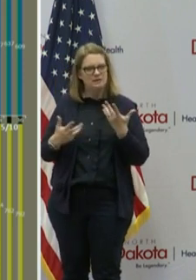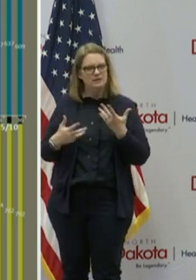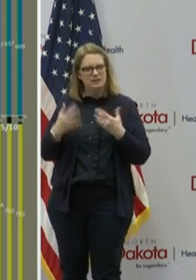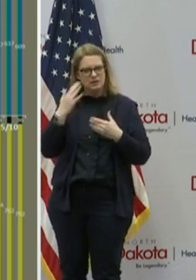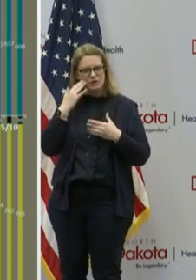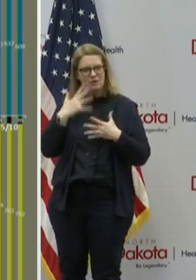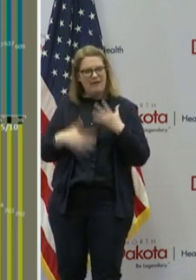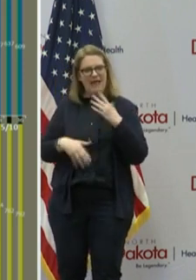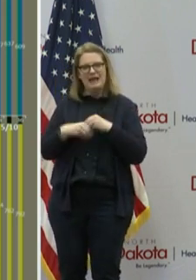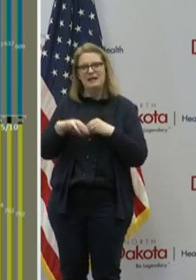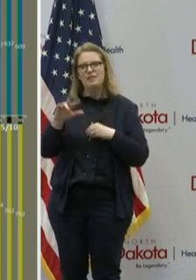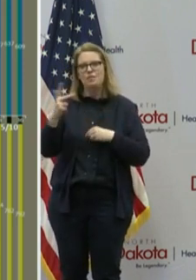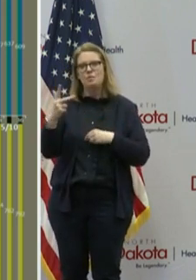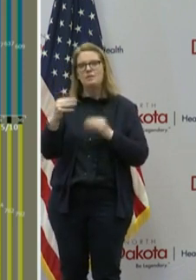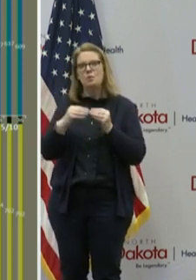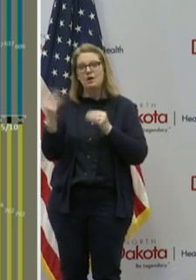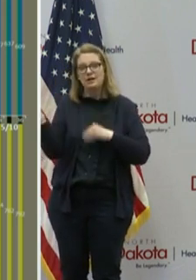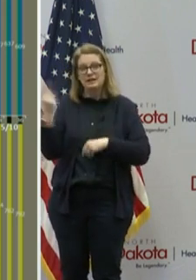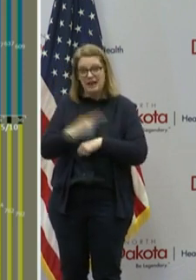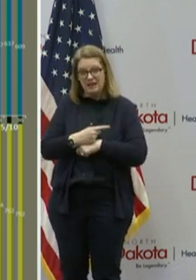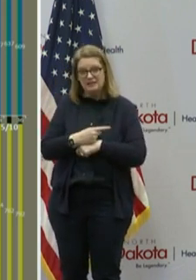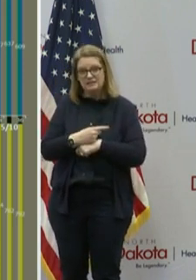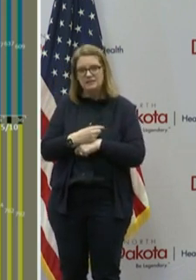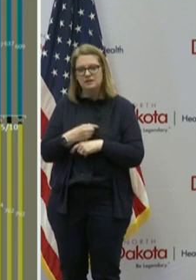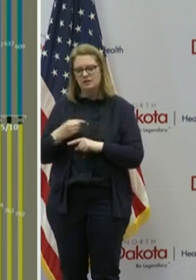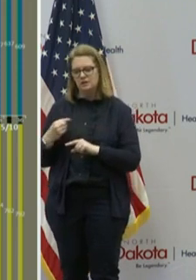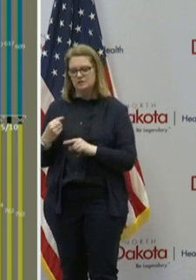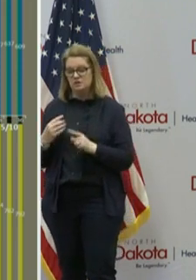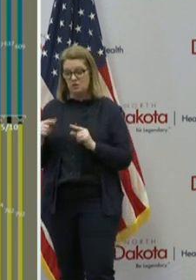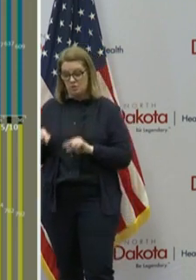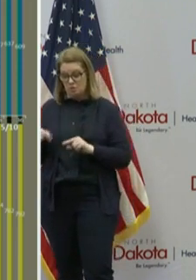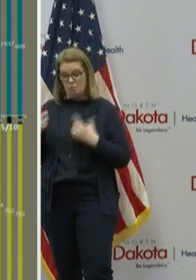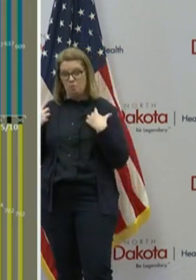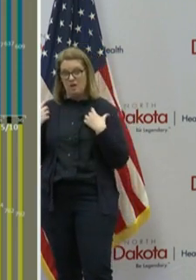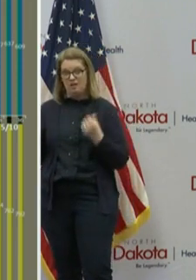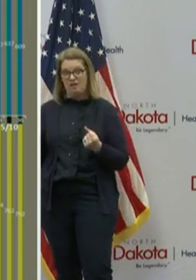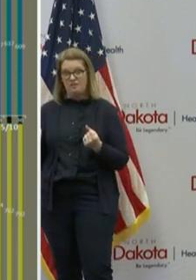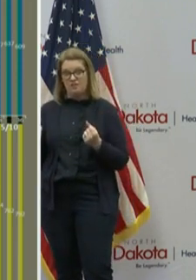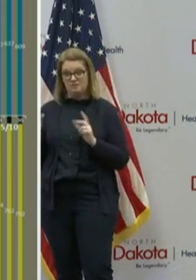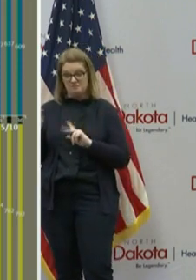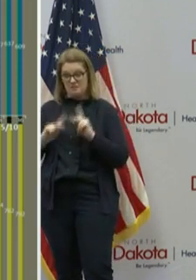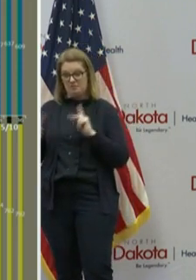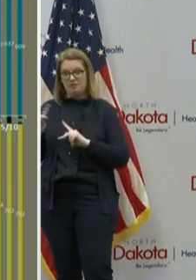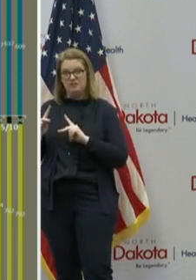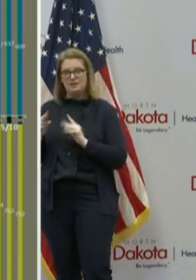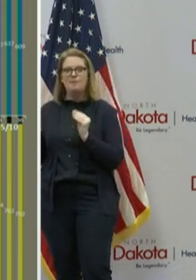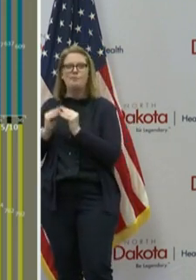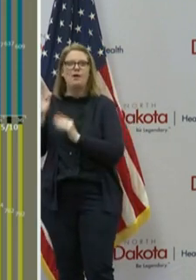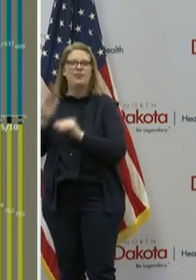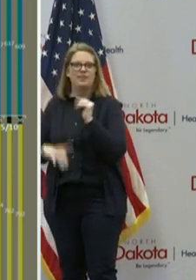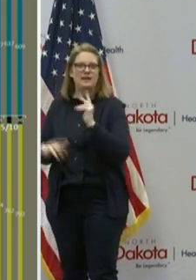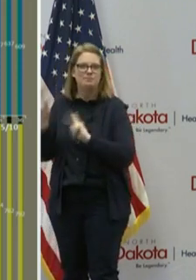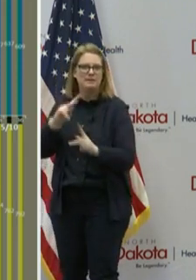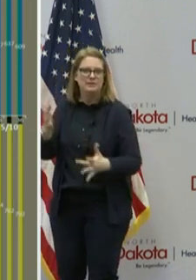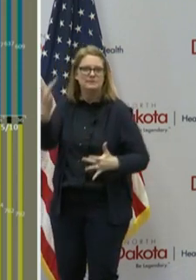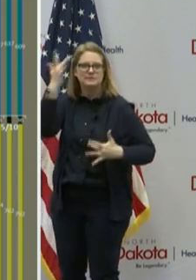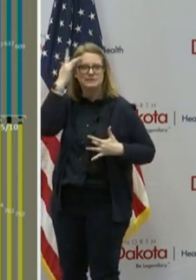AND THIS IS EXCITING ON THIS CHART BECAUSE YOU CAN SEE WHAT'S HAPPENED OVER THE WEEKEND, WE ADDED THREE MORE DAYS TO BE THE FOURTH DAY IN A ROW WHERE